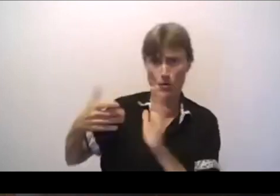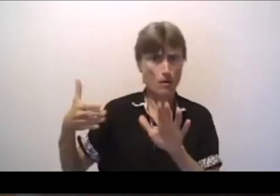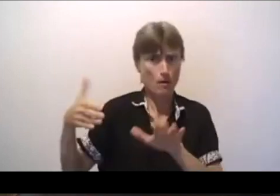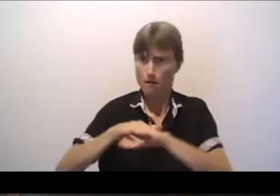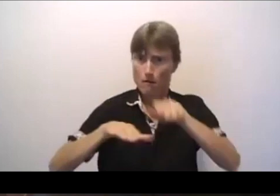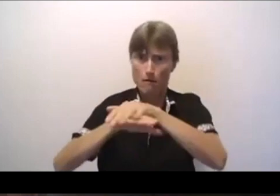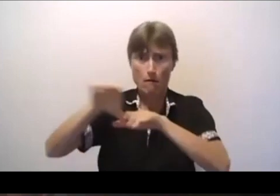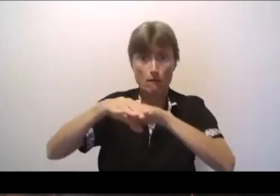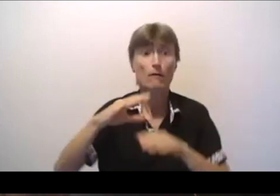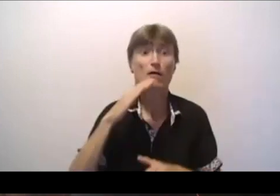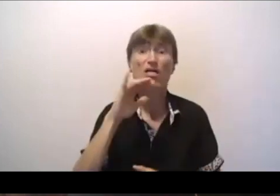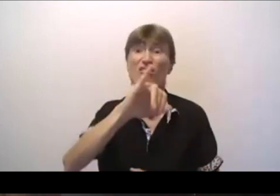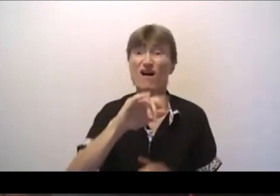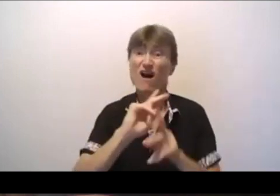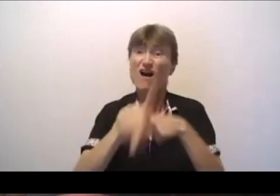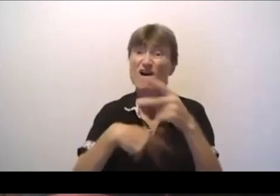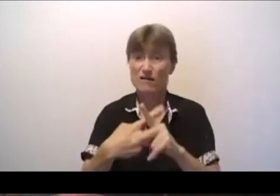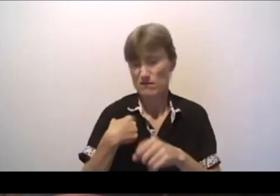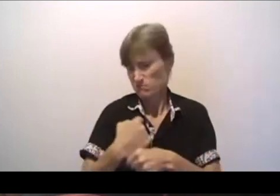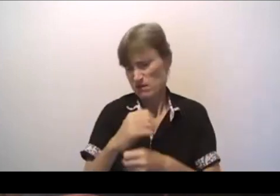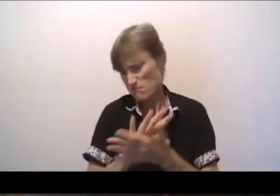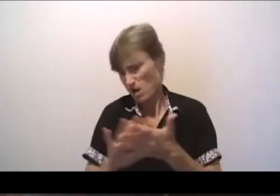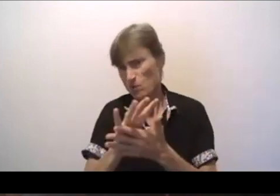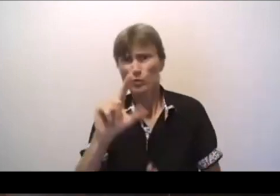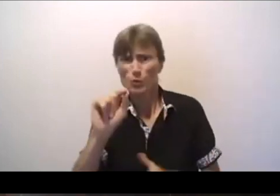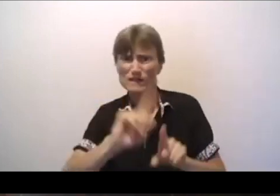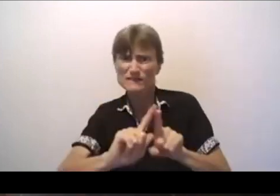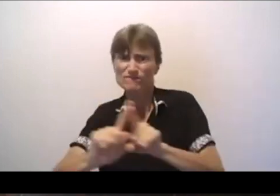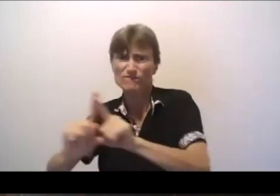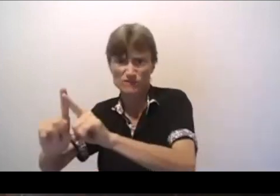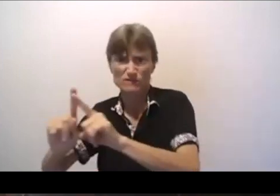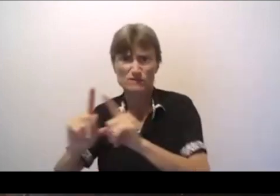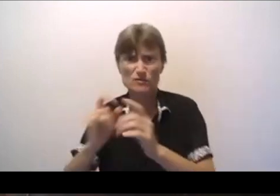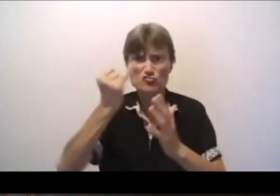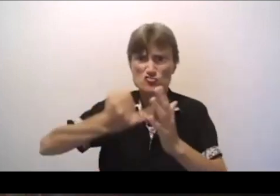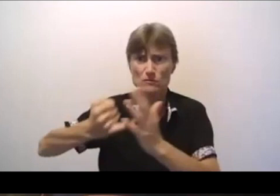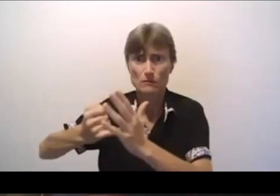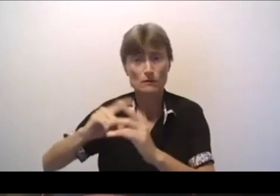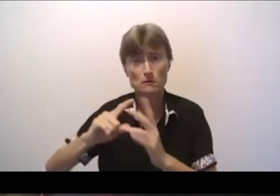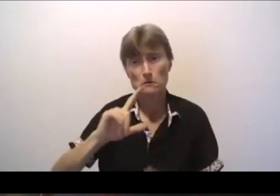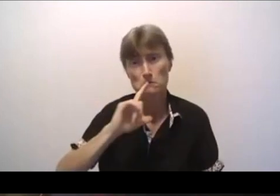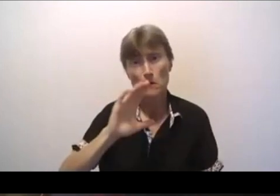20 of these pieces over the last few months and it's probably the most productive indiv independent work i've ever done